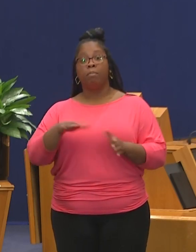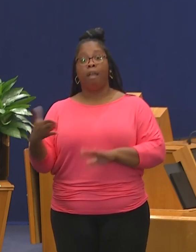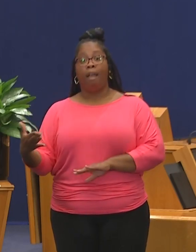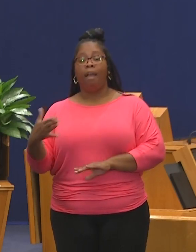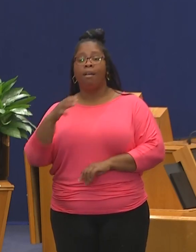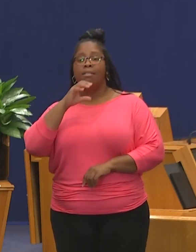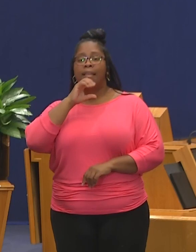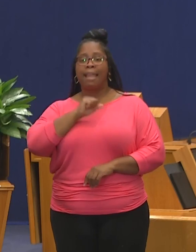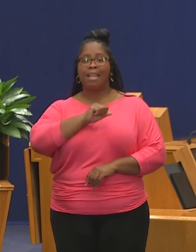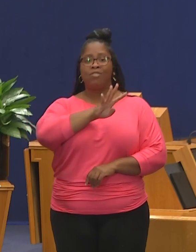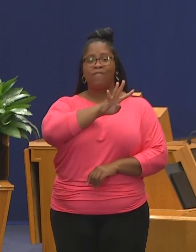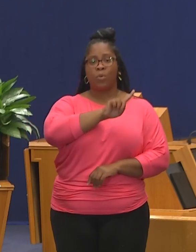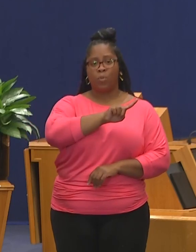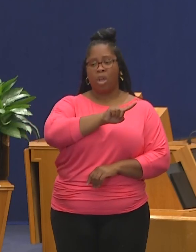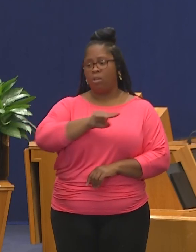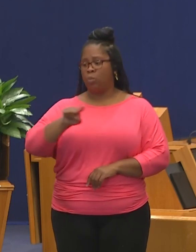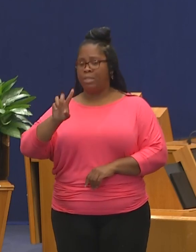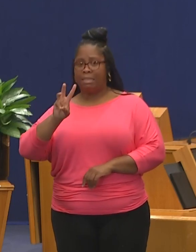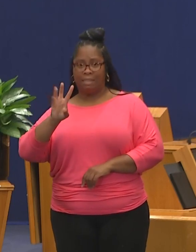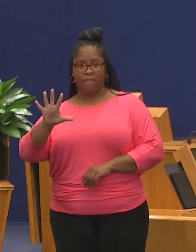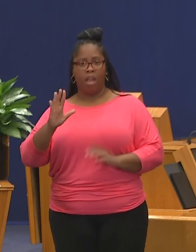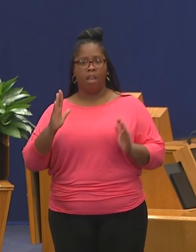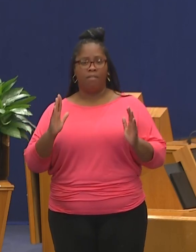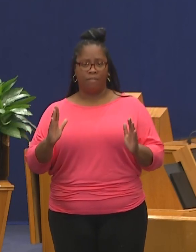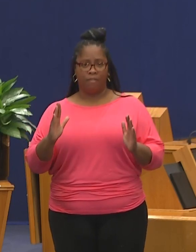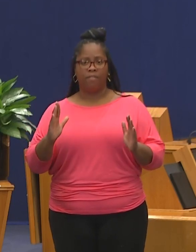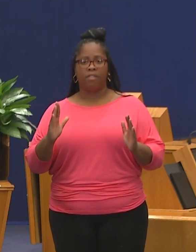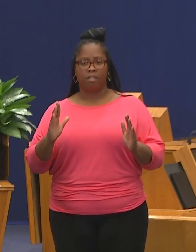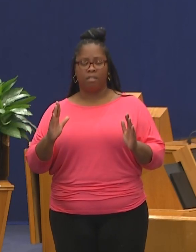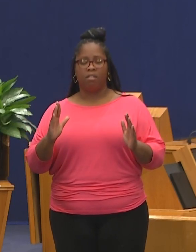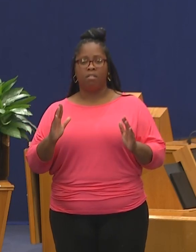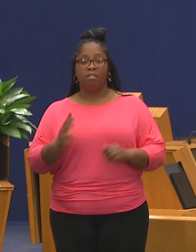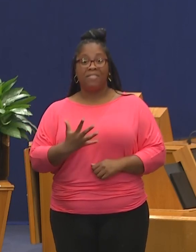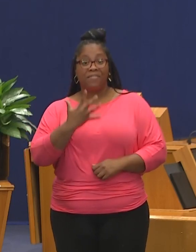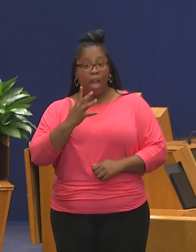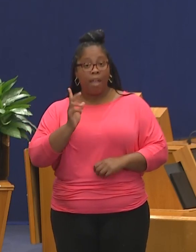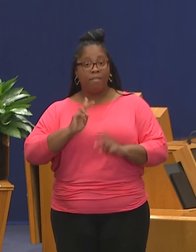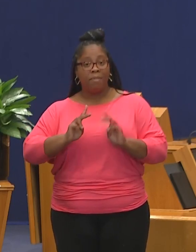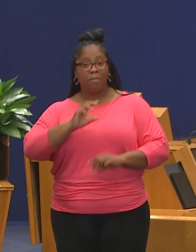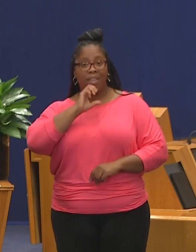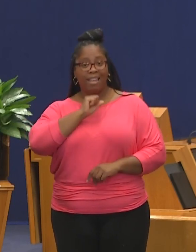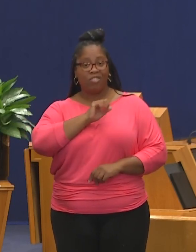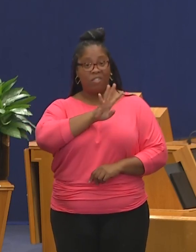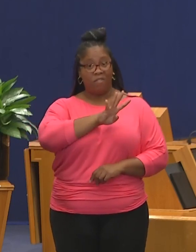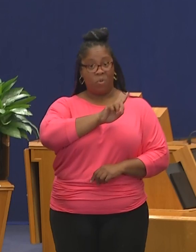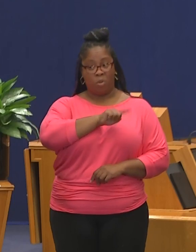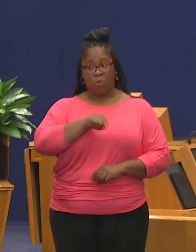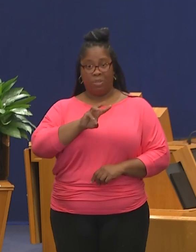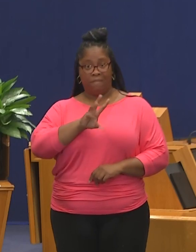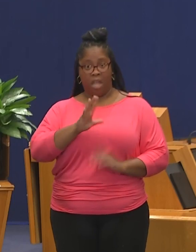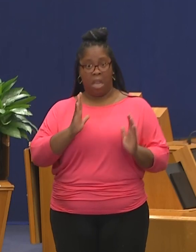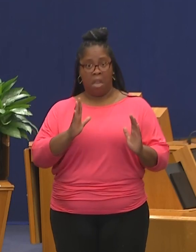7 PEOPLE PASSED AWAY WHO WERE BETWEEN THE AGES OF 41 AND 65.